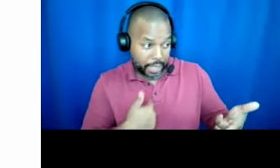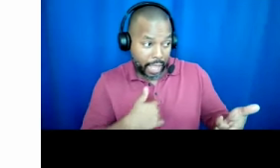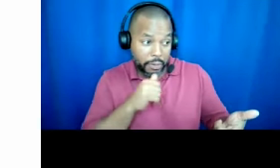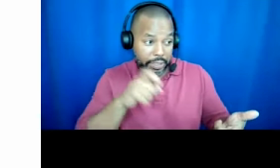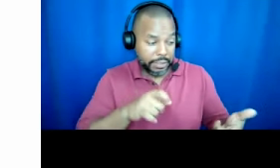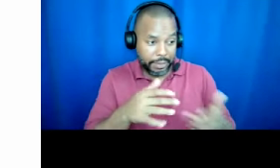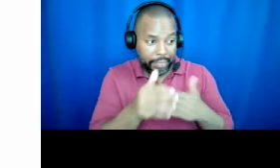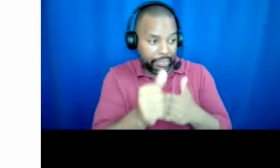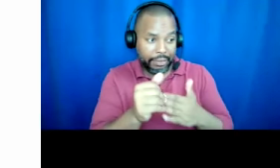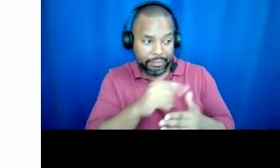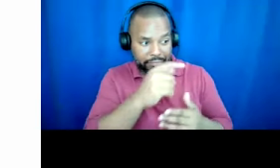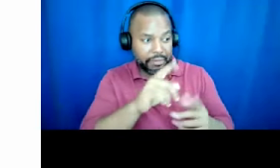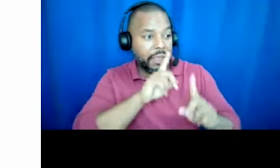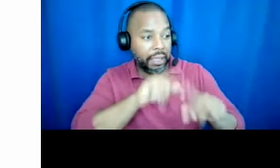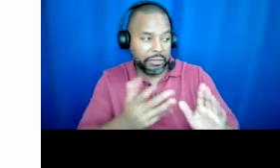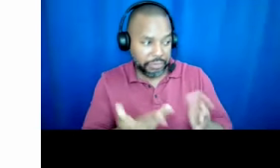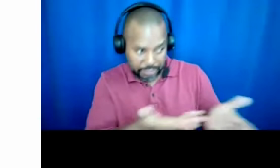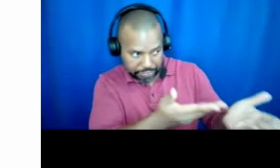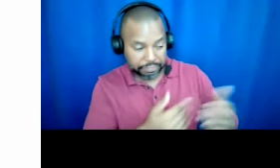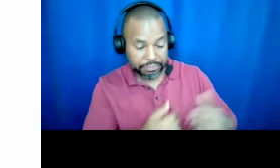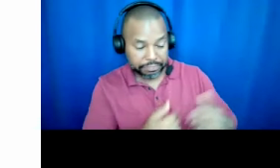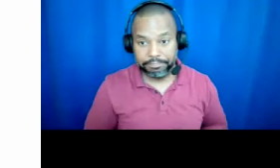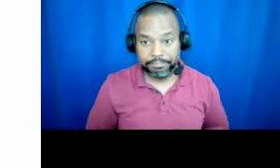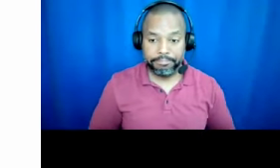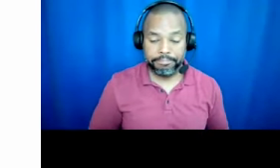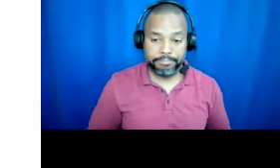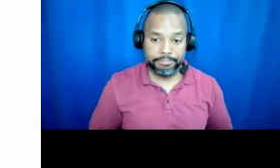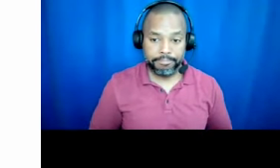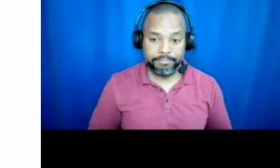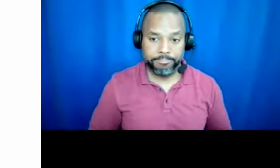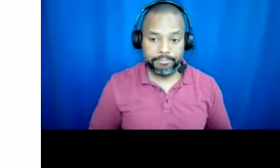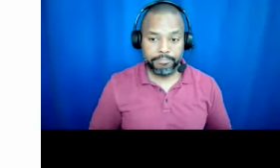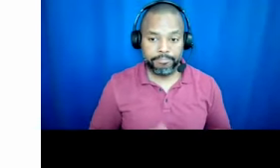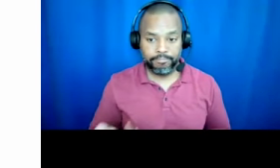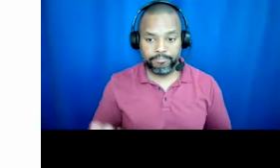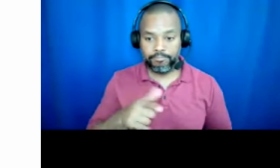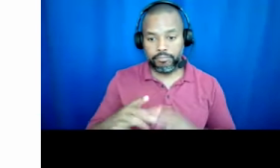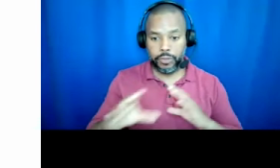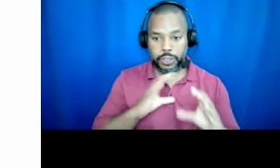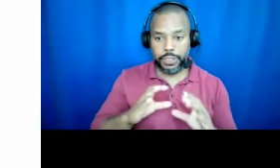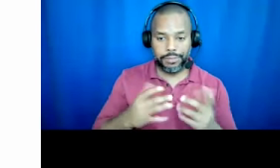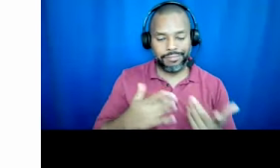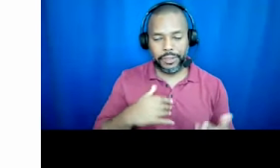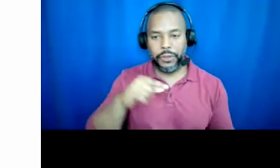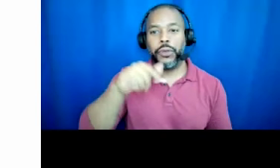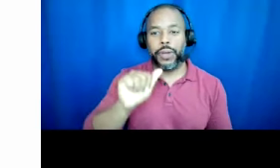But, we'll pop over to the chat box. And if you, or the Q&A box rather.